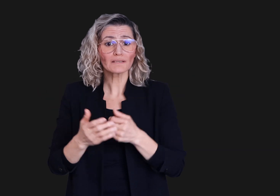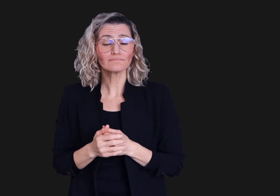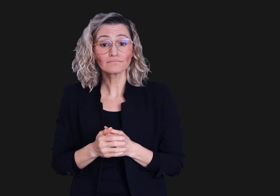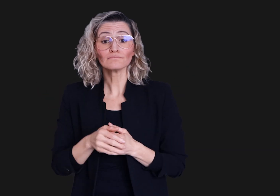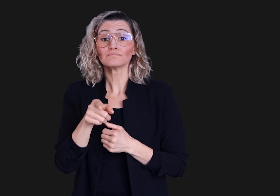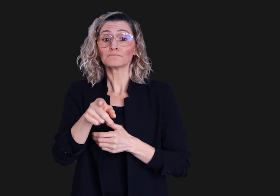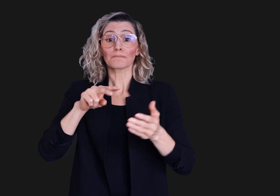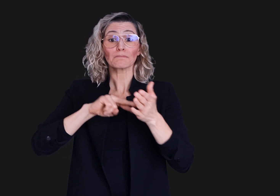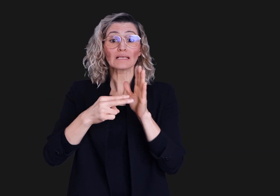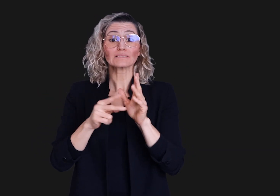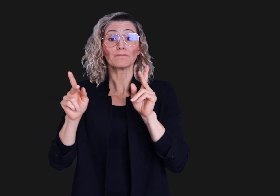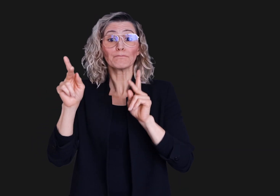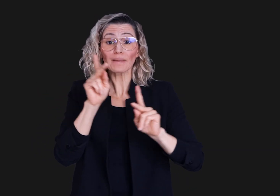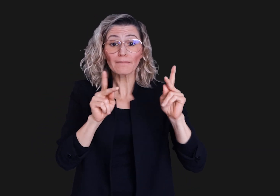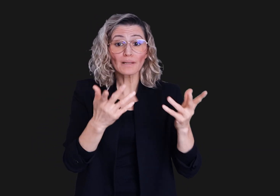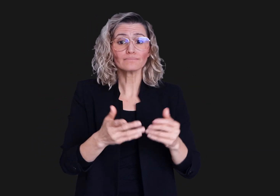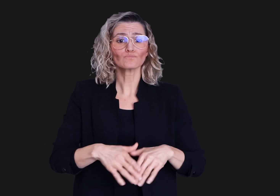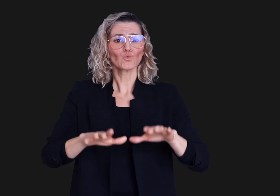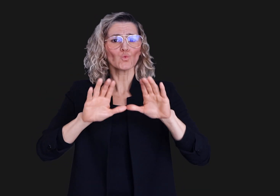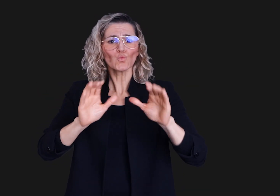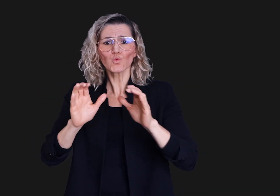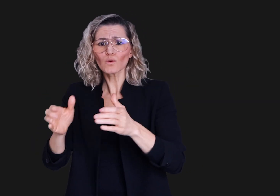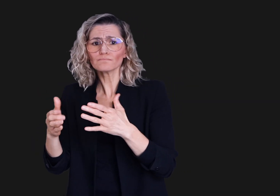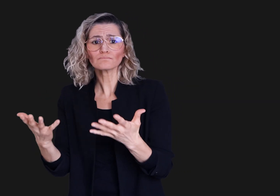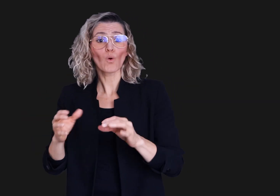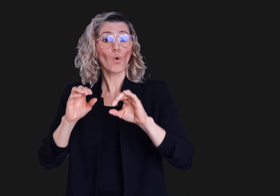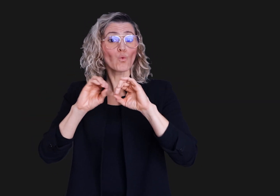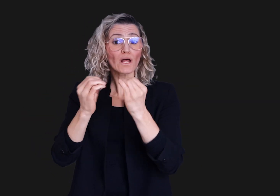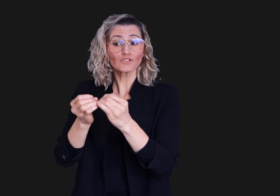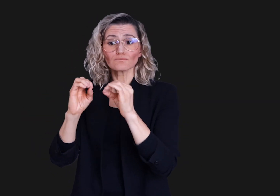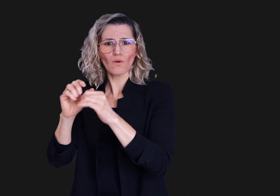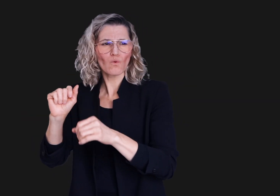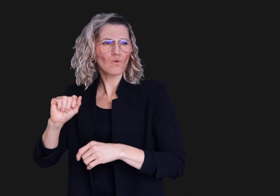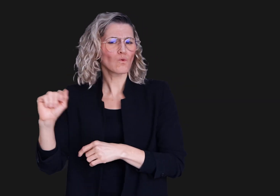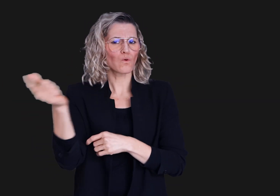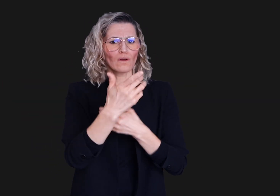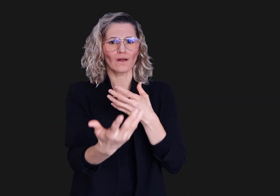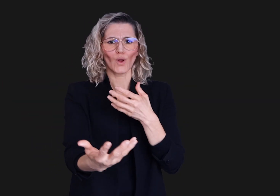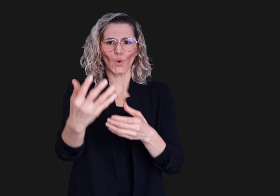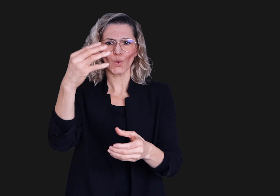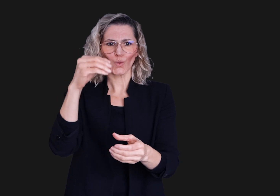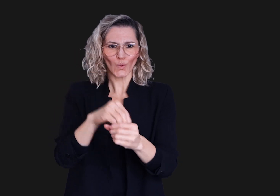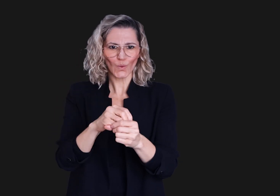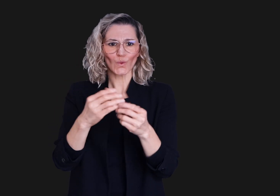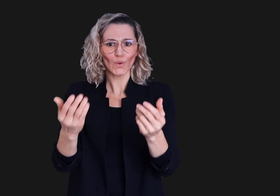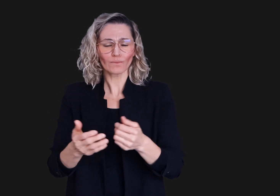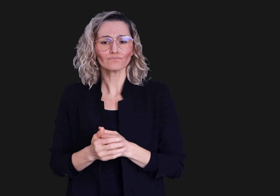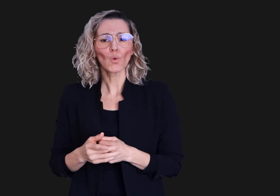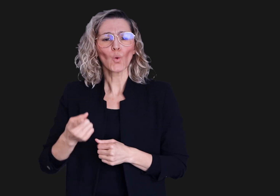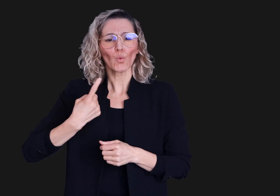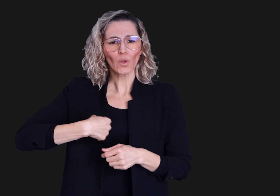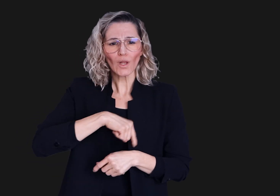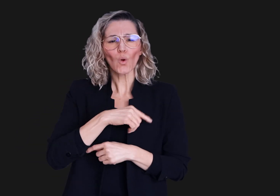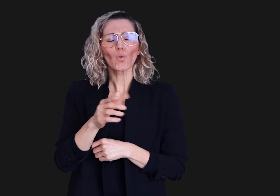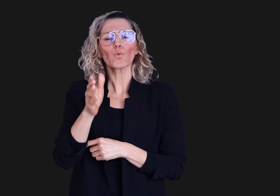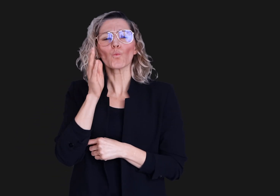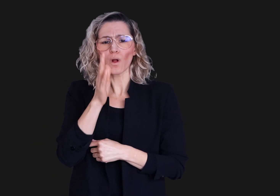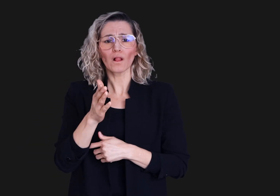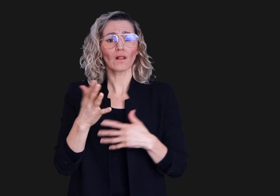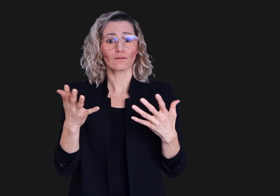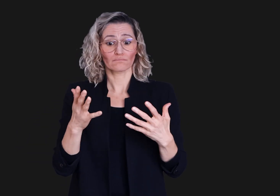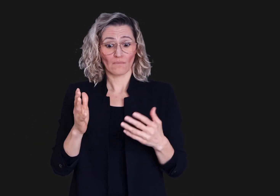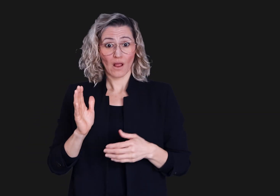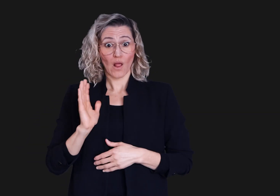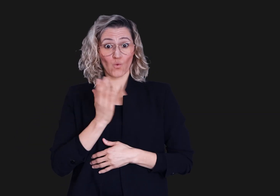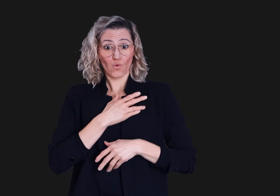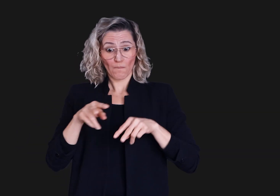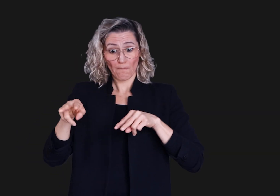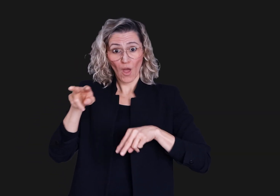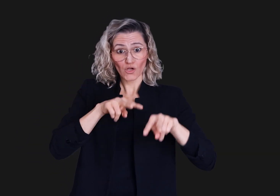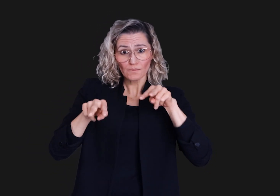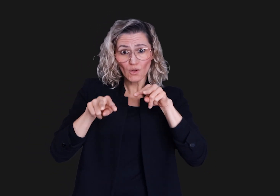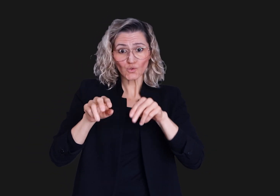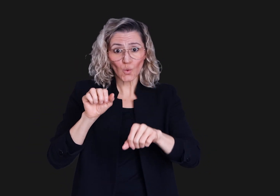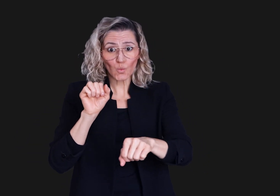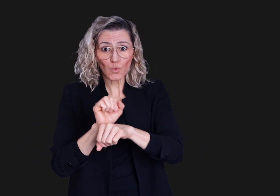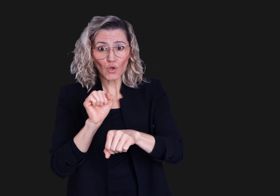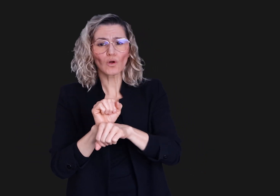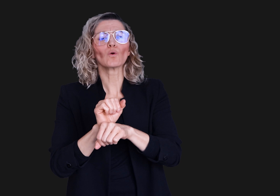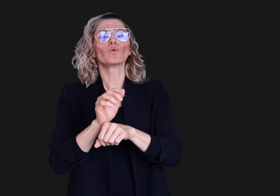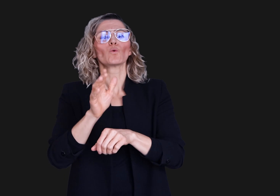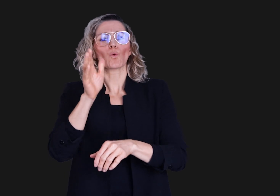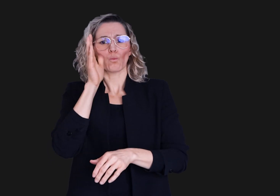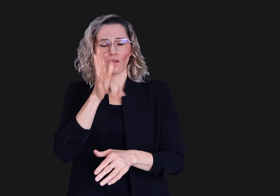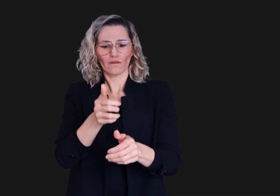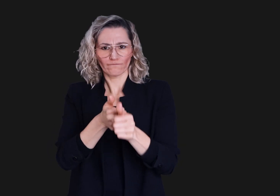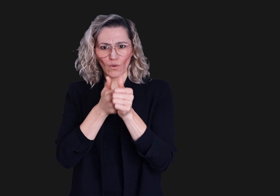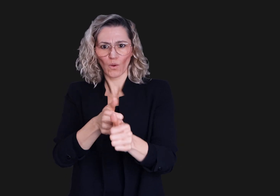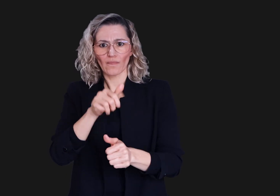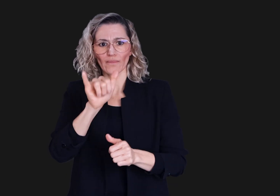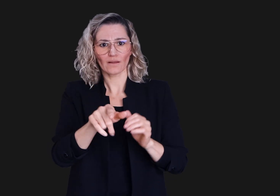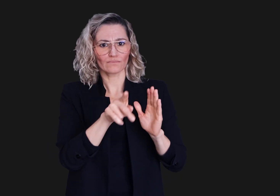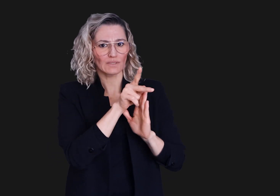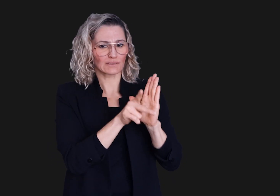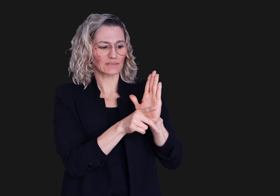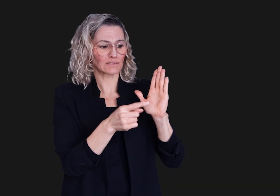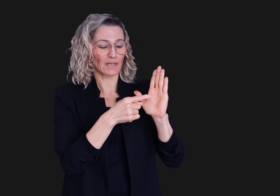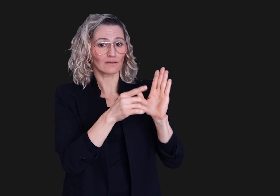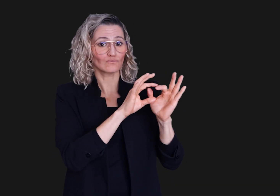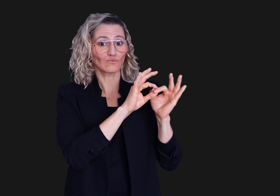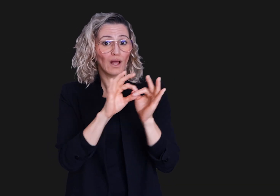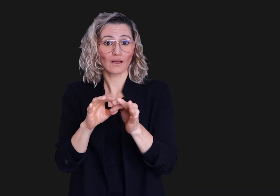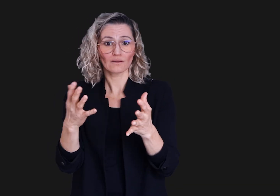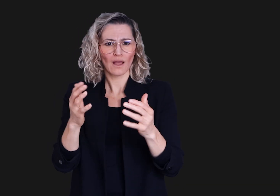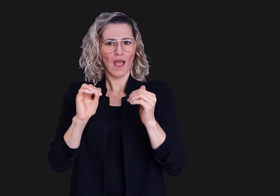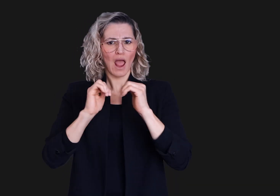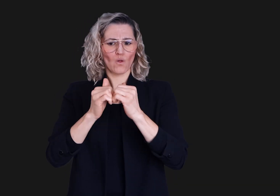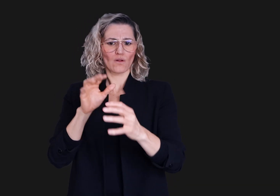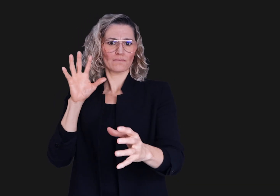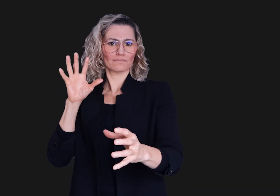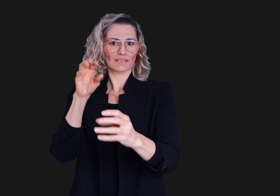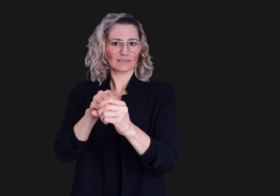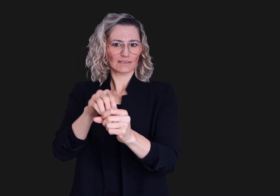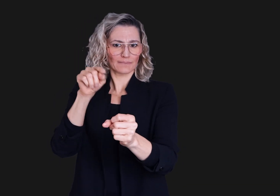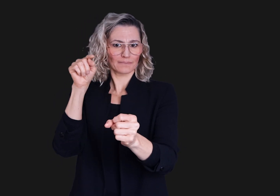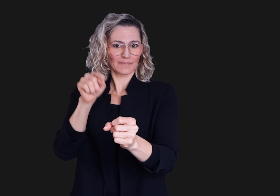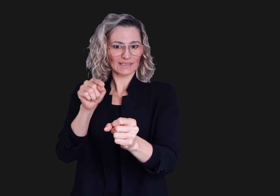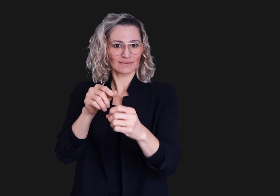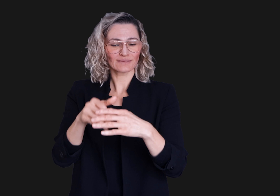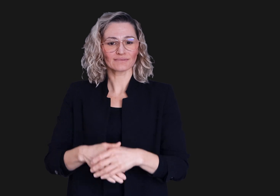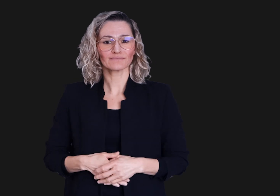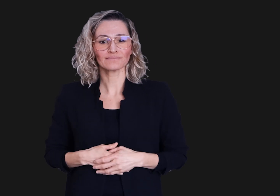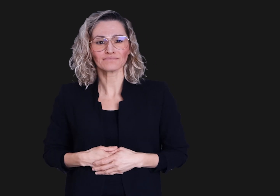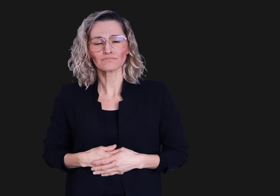It means people, groups and organizations are all included. We will follow the principle of participation in our monitoring work.